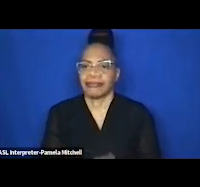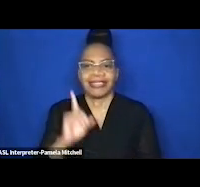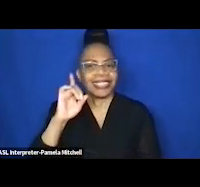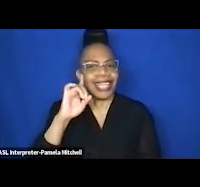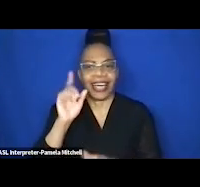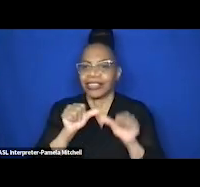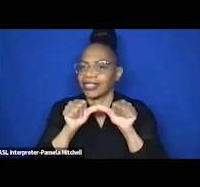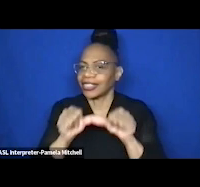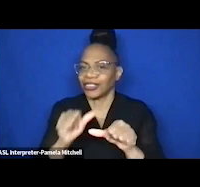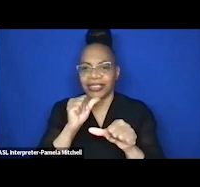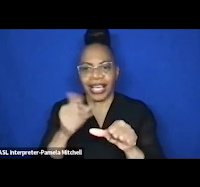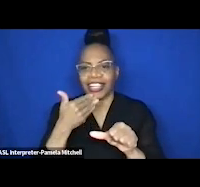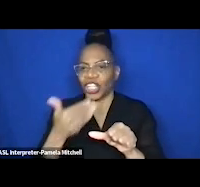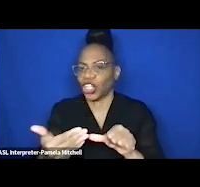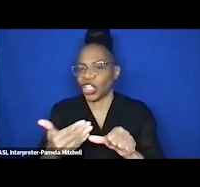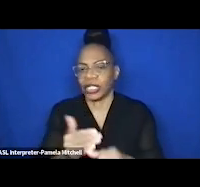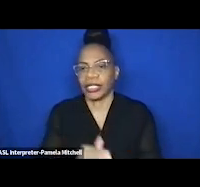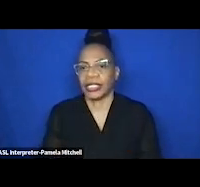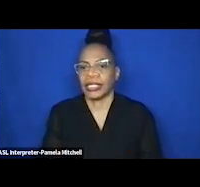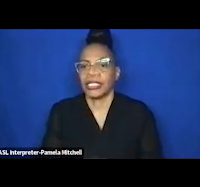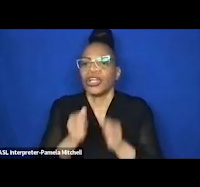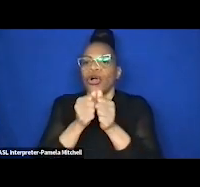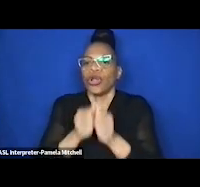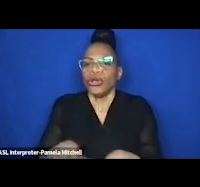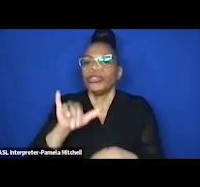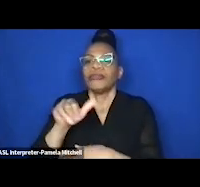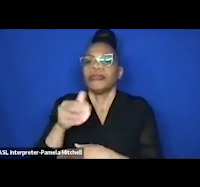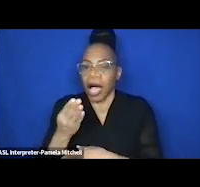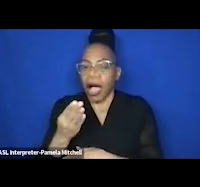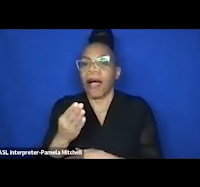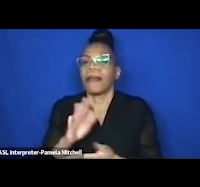So from losing my job, I became homeless. I spoke to Ms. Fluces.